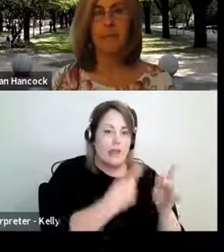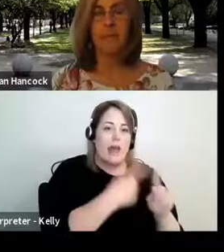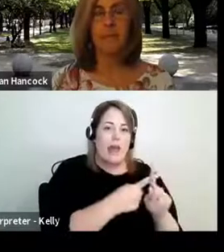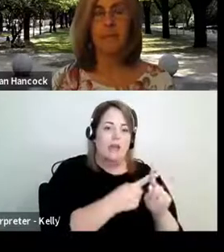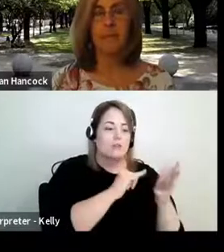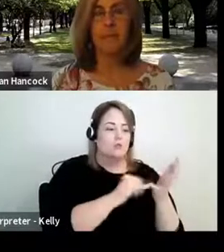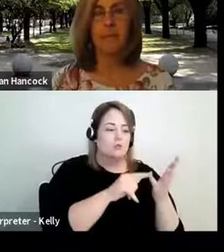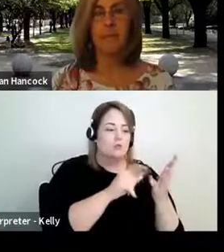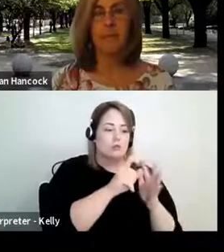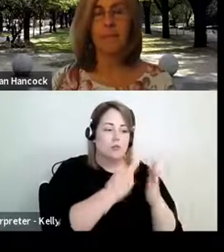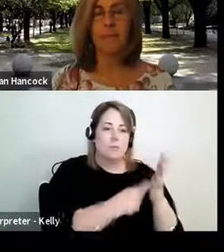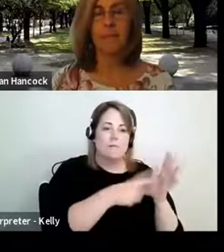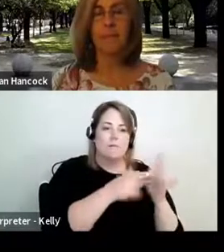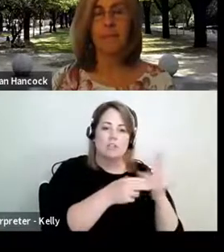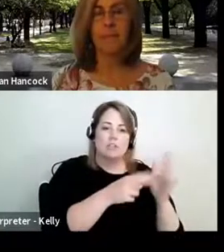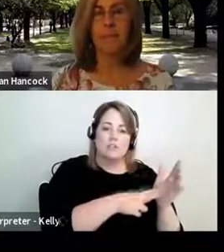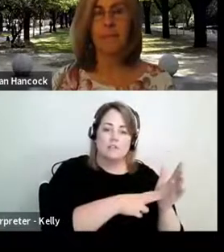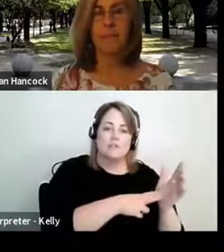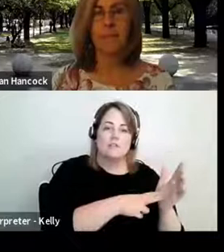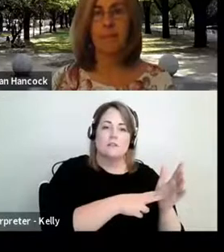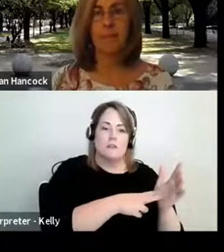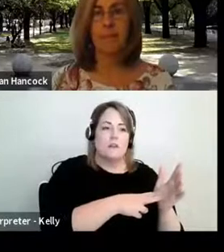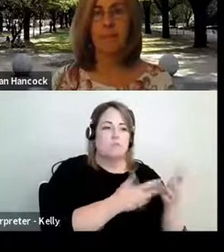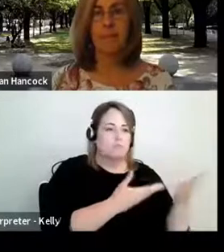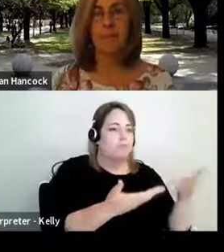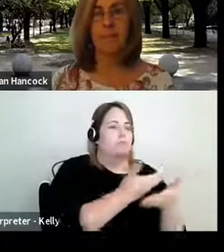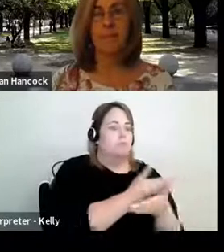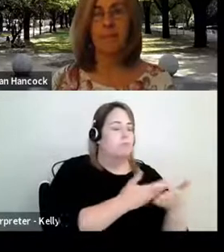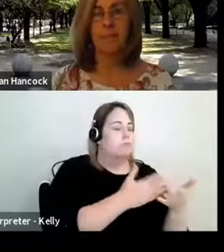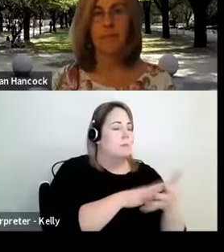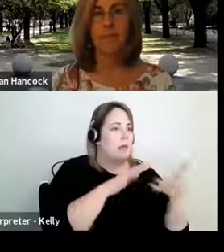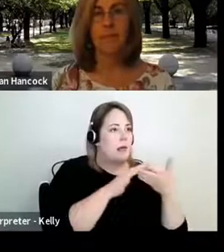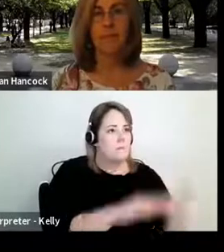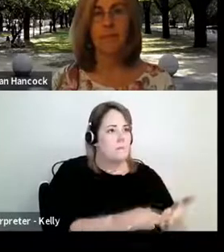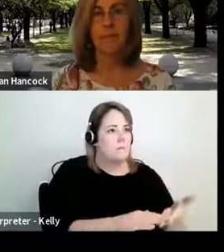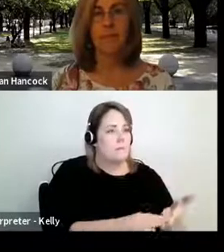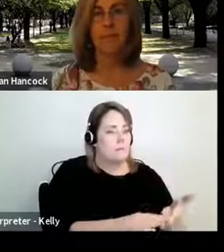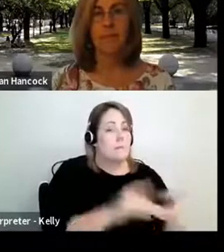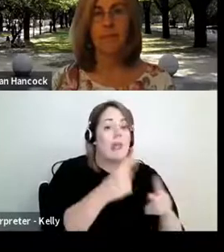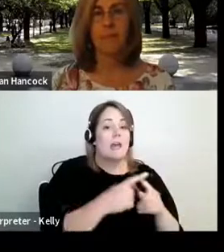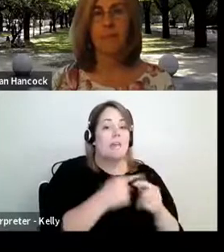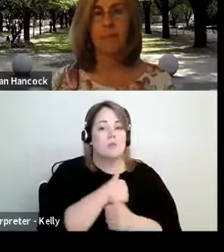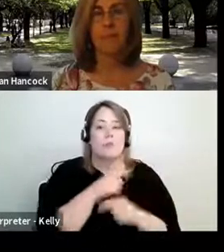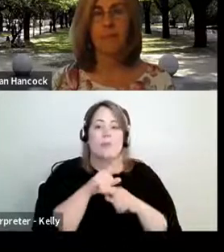and they also appreciated the weekly newsletter that we write that encapsulated current necessary